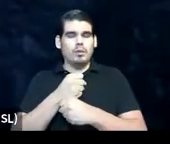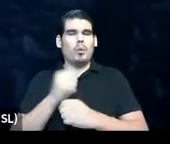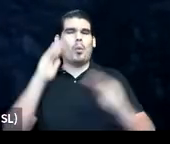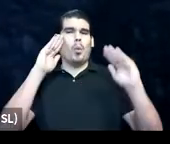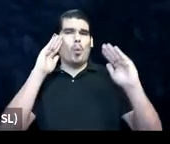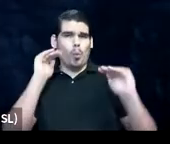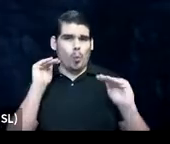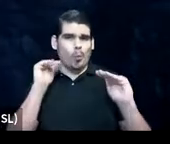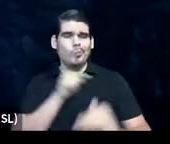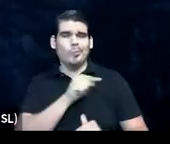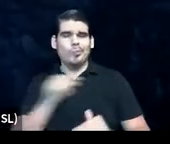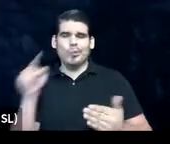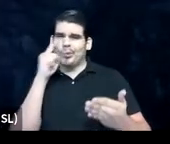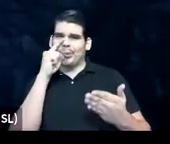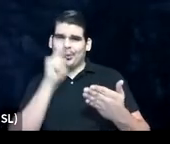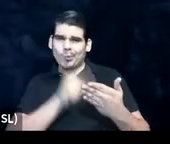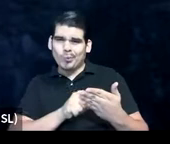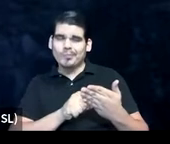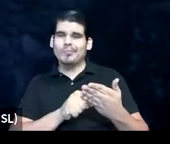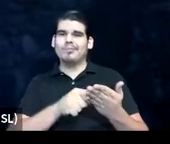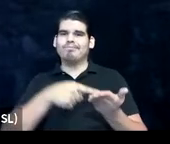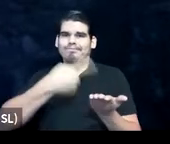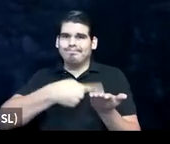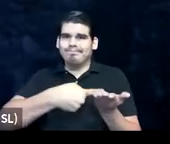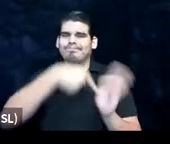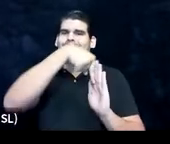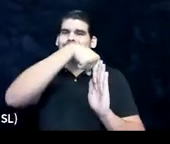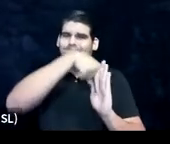But you want to make sure your topics is specific enough that it's timely and relevant